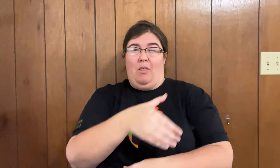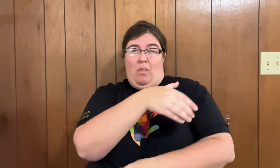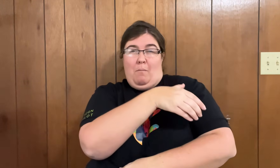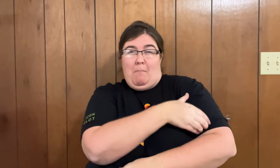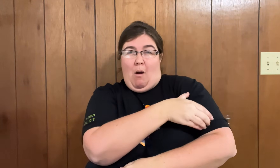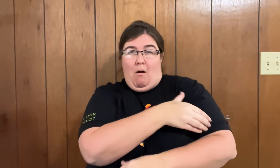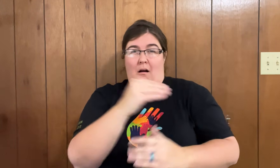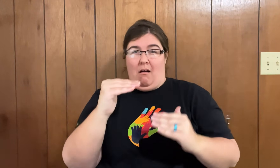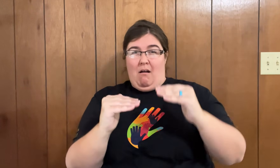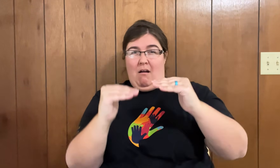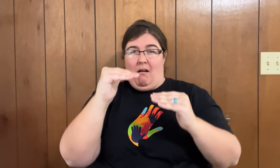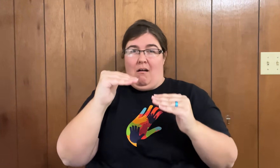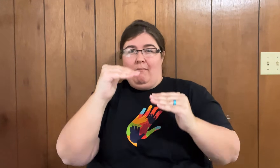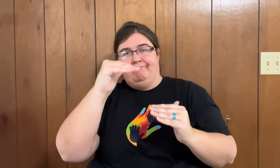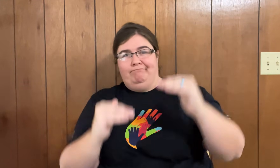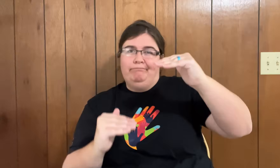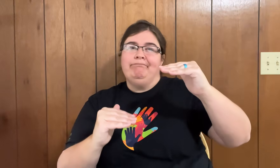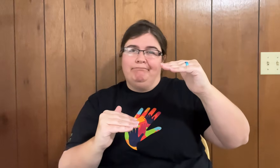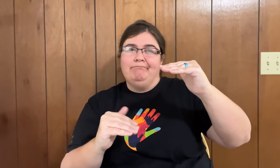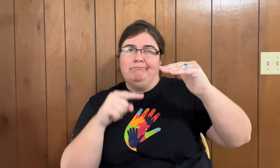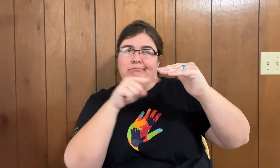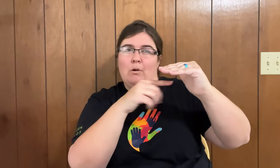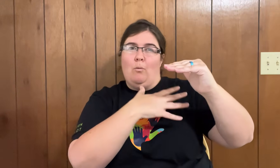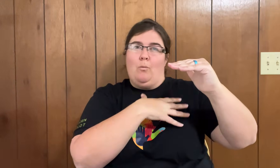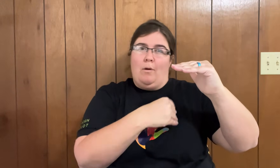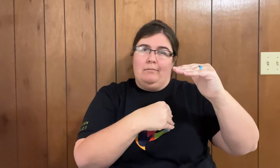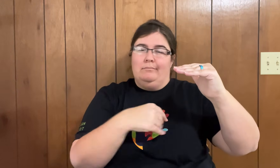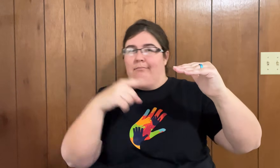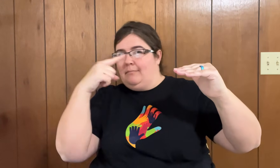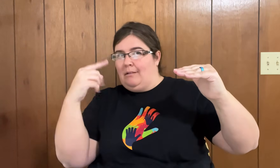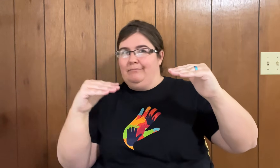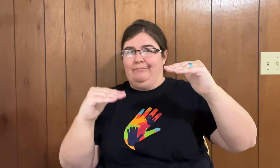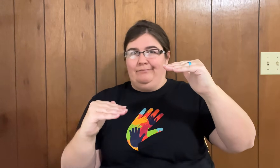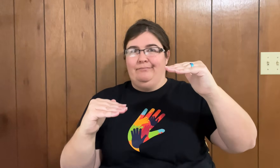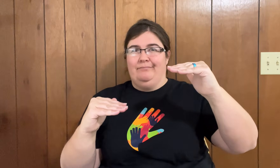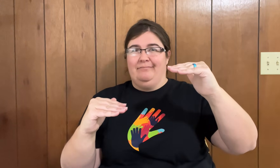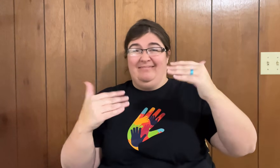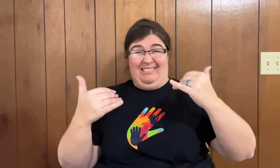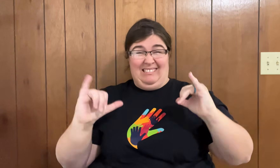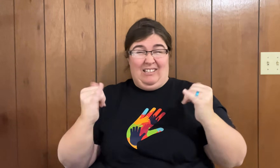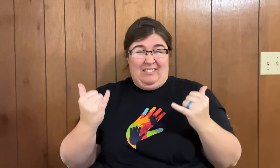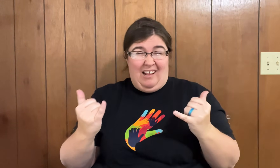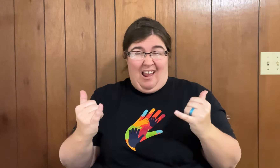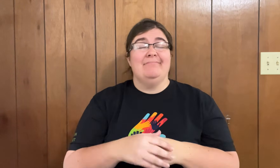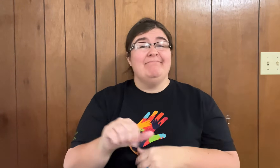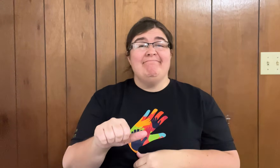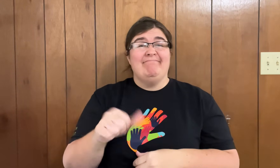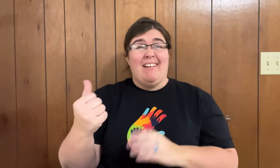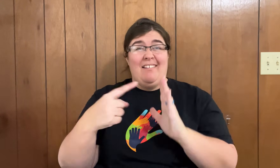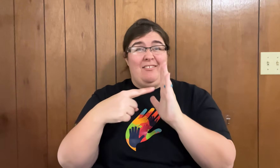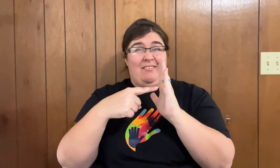dynamics had shifted with white ASL taught rather than Black ASL and that continues still today.